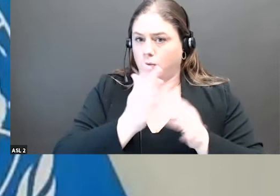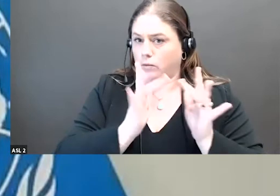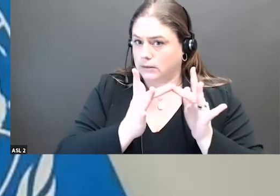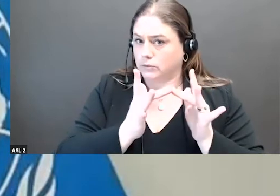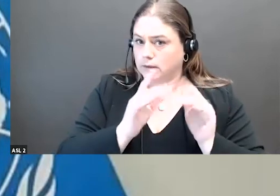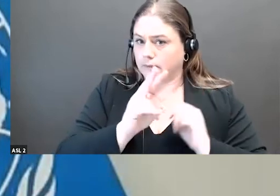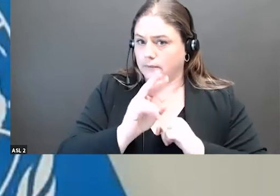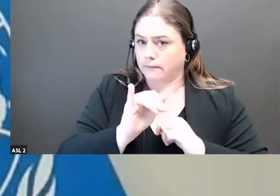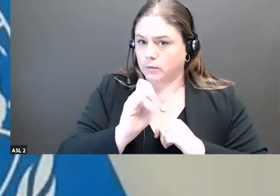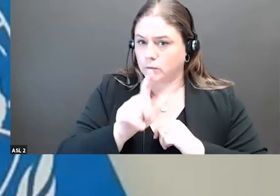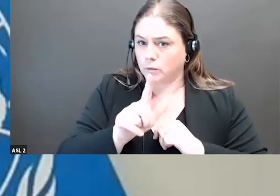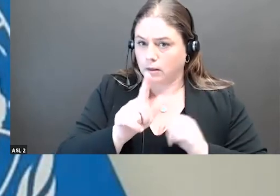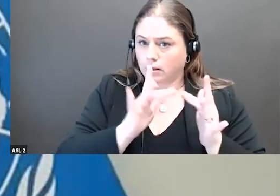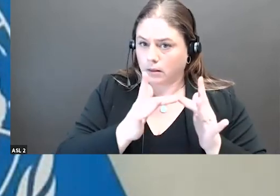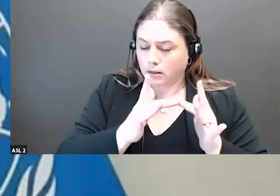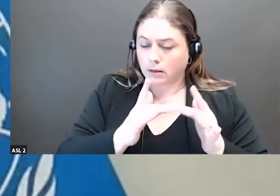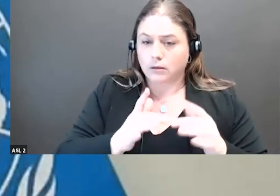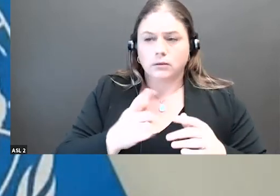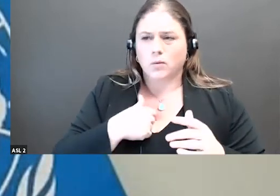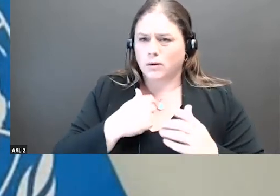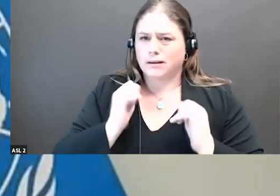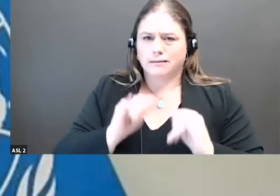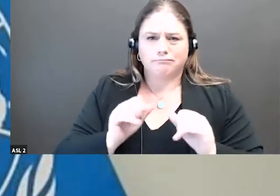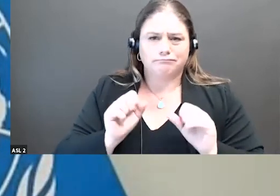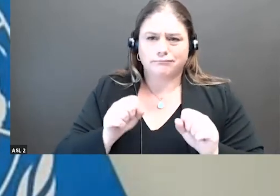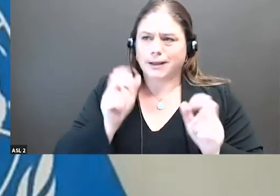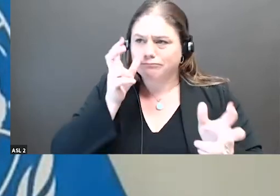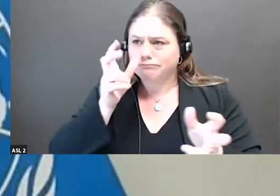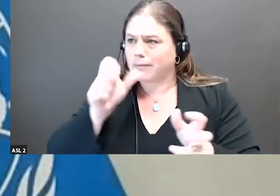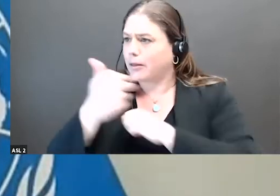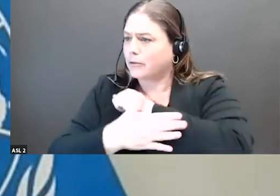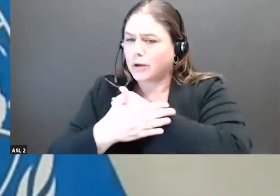who are on the same journey and who are using the same convention framework.